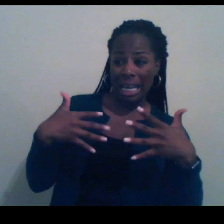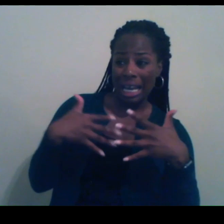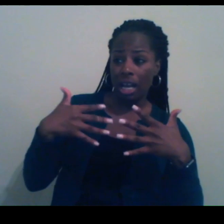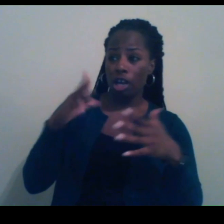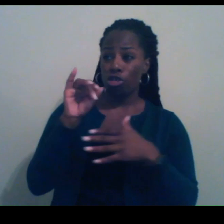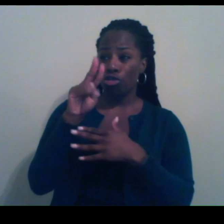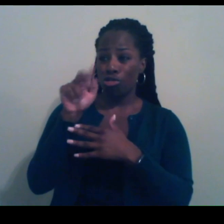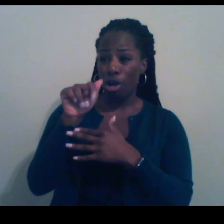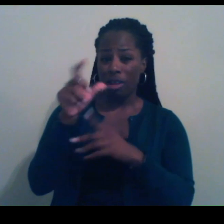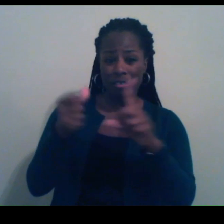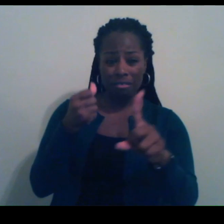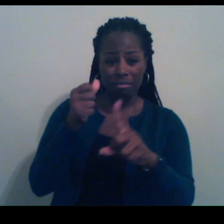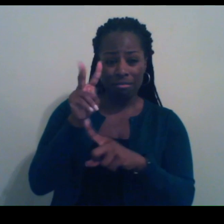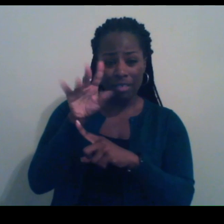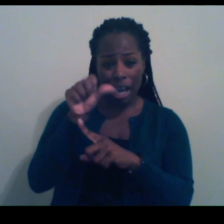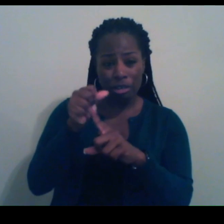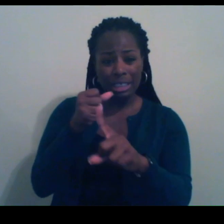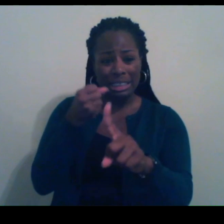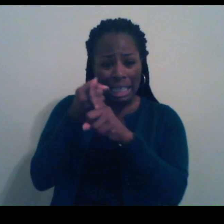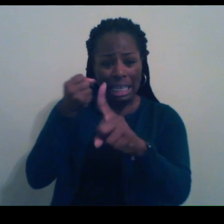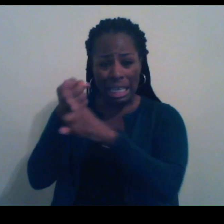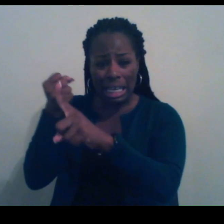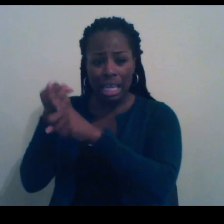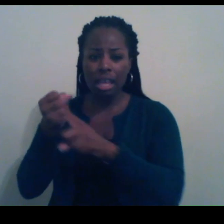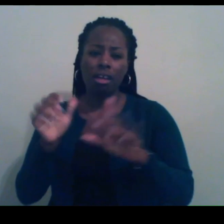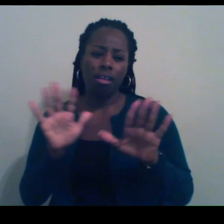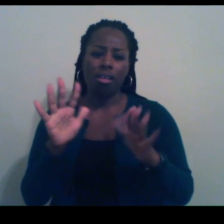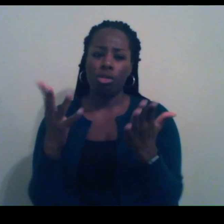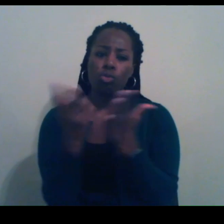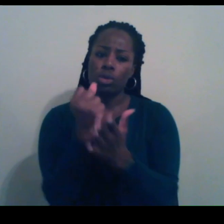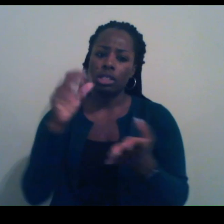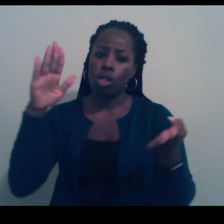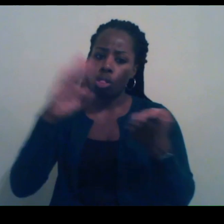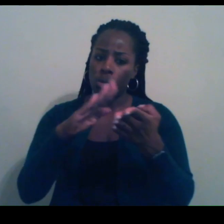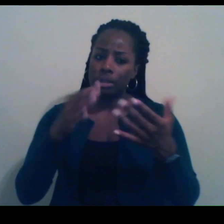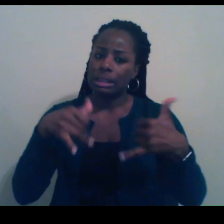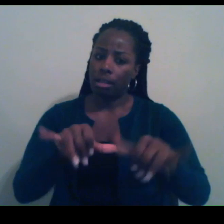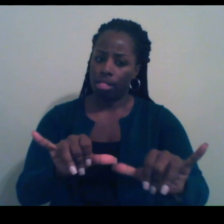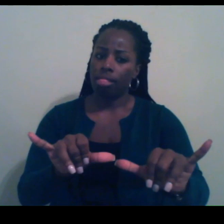with across the government Mr. President has said we're ready for